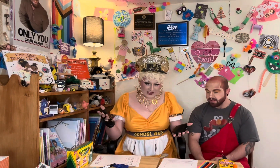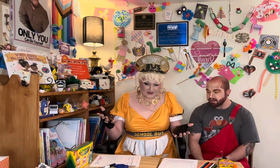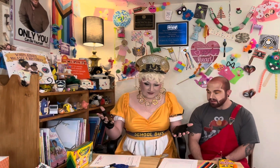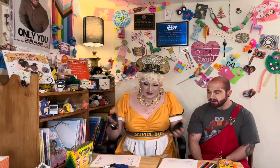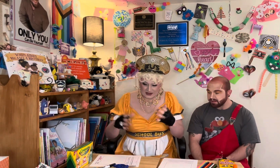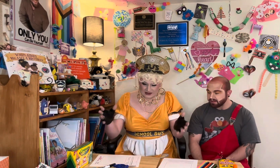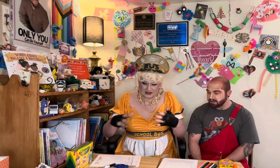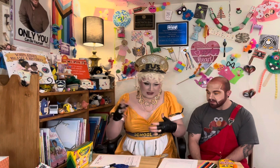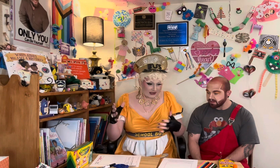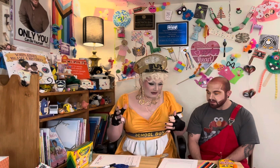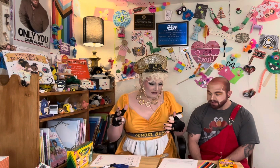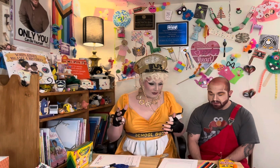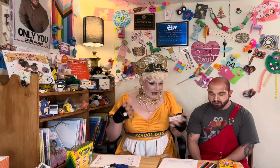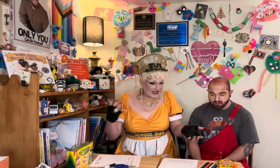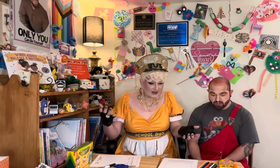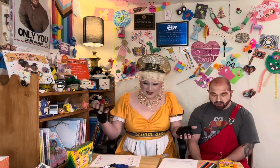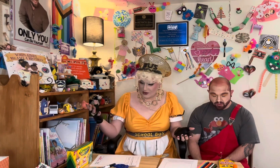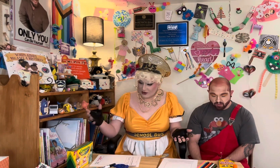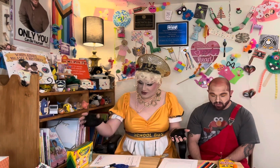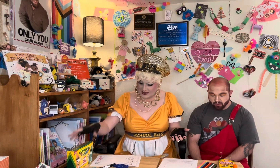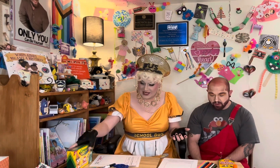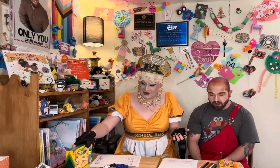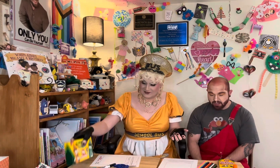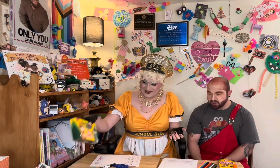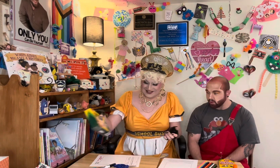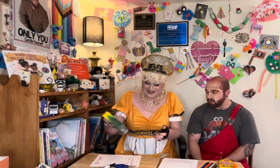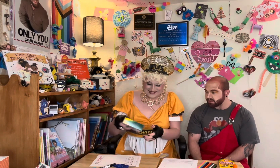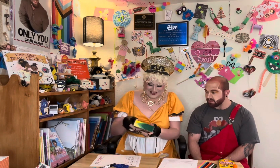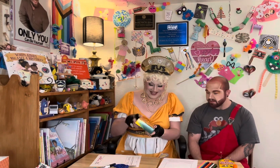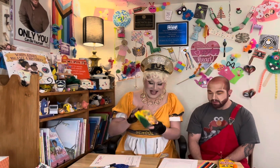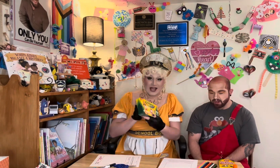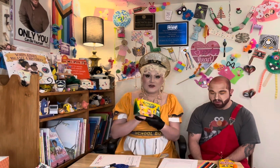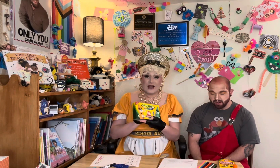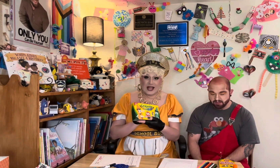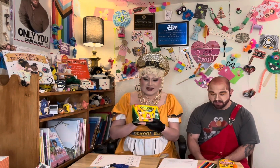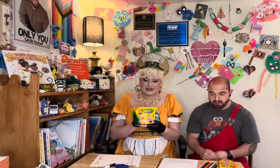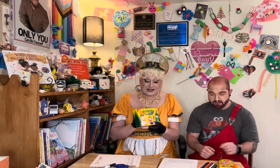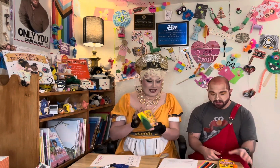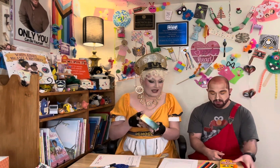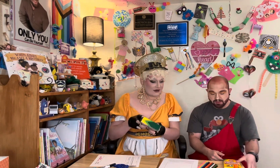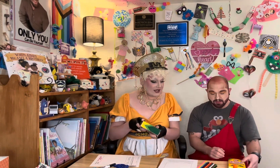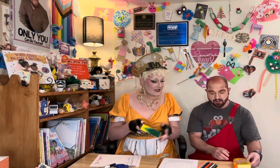of different, well, I didn't get markers. BUSTER: A lot of tools. CALI: I have crayons. I got a lot of crayons,